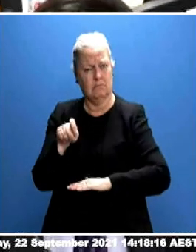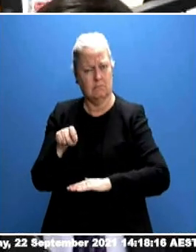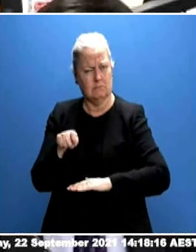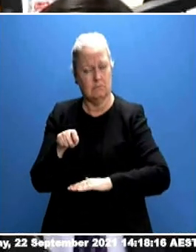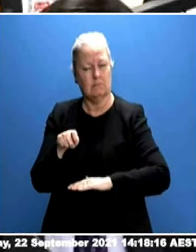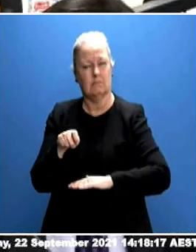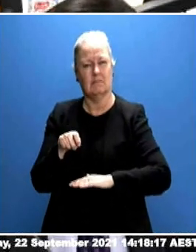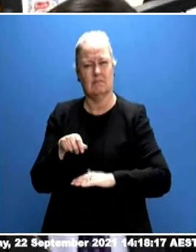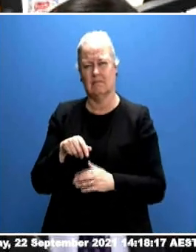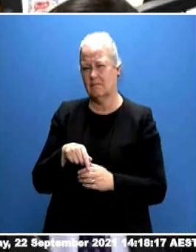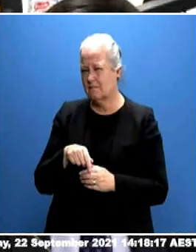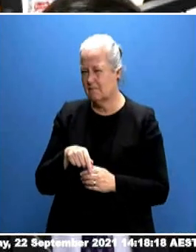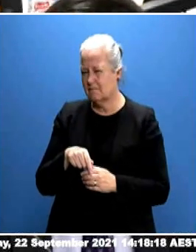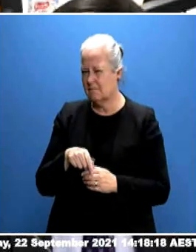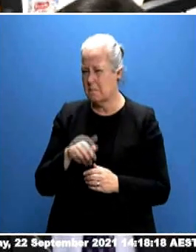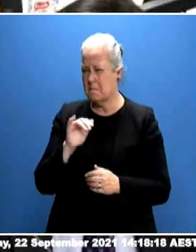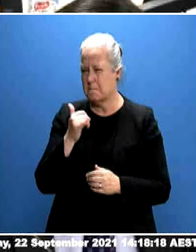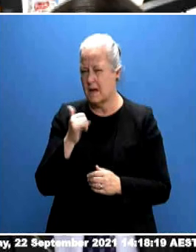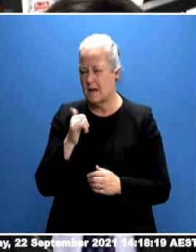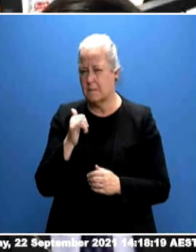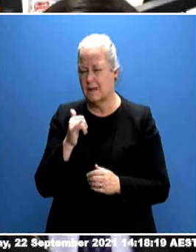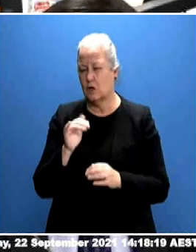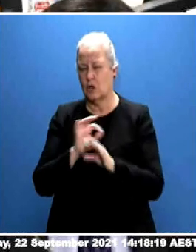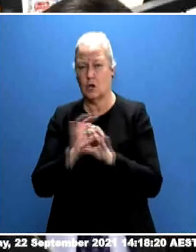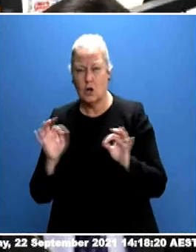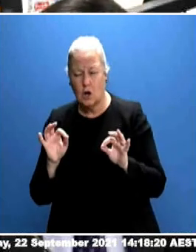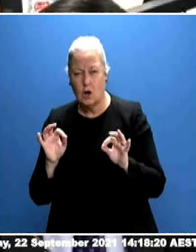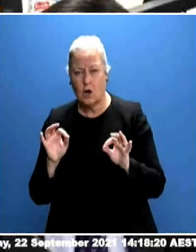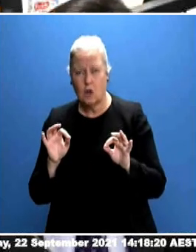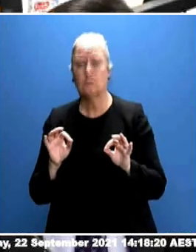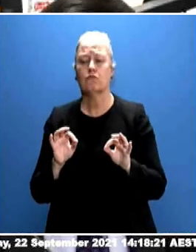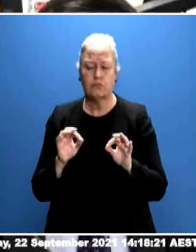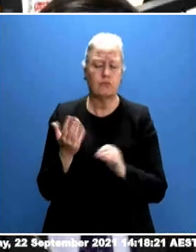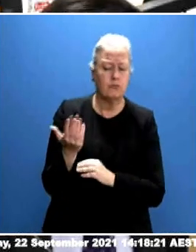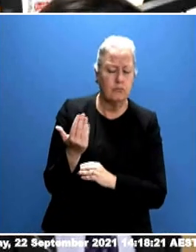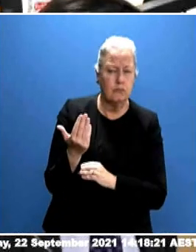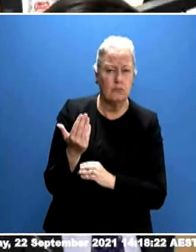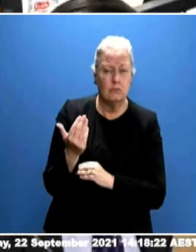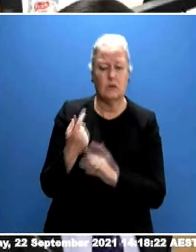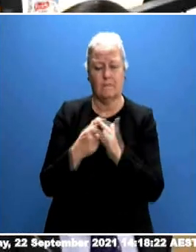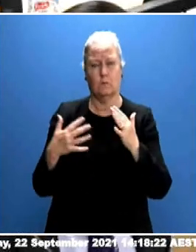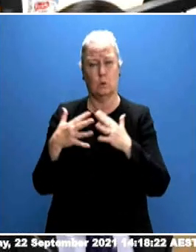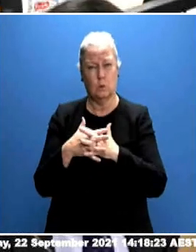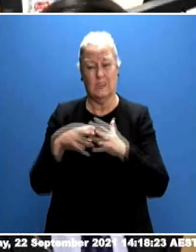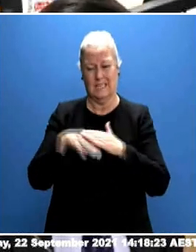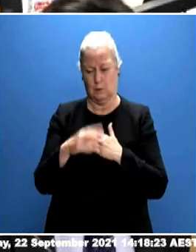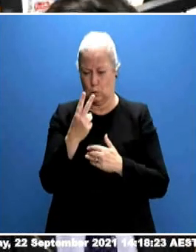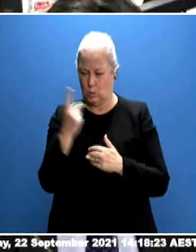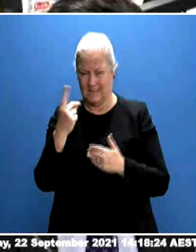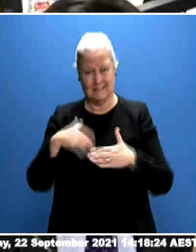to be able to hear a review of an administrative decision of the Department within days; is that your experience?